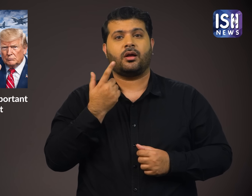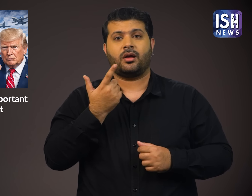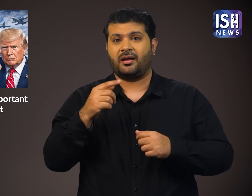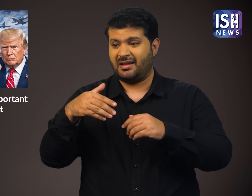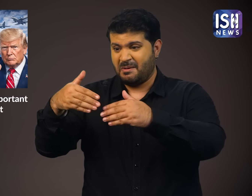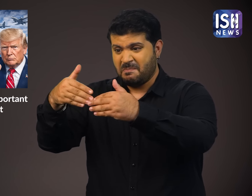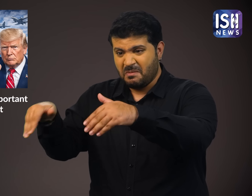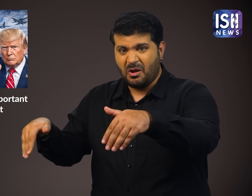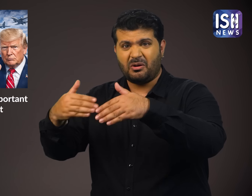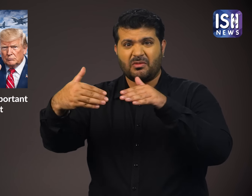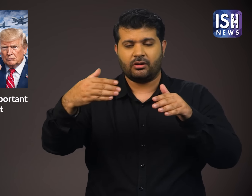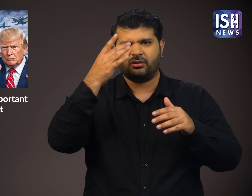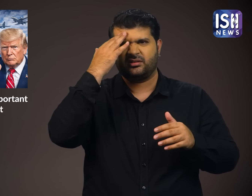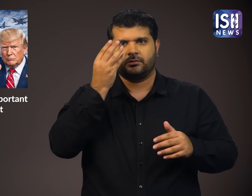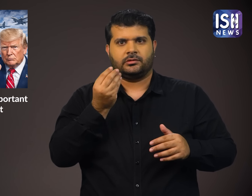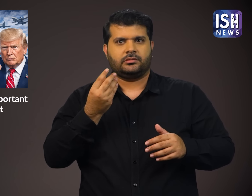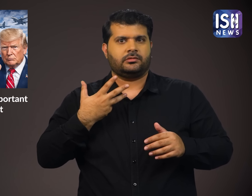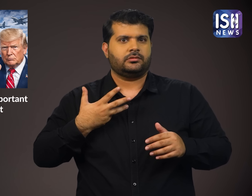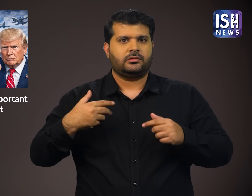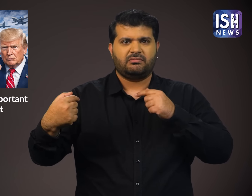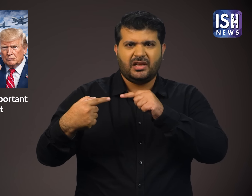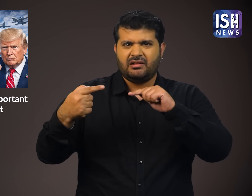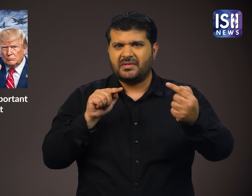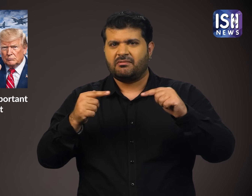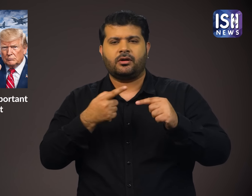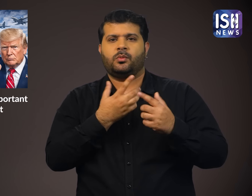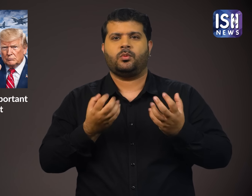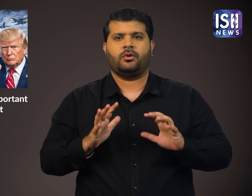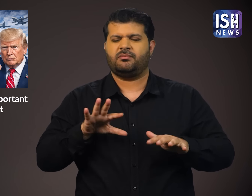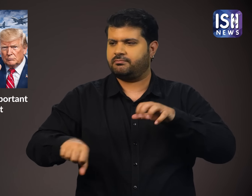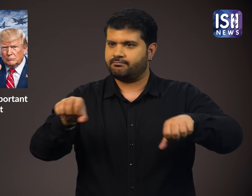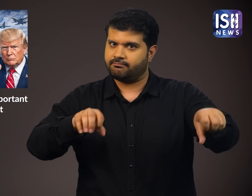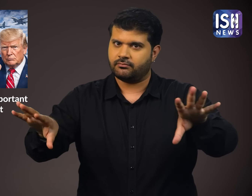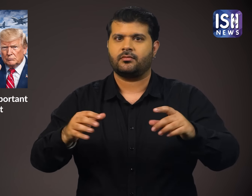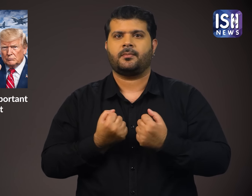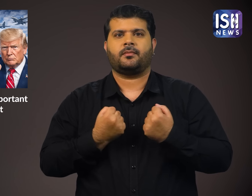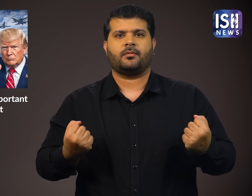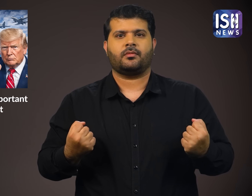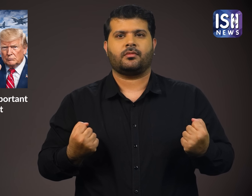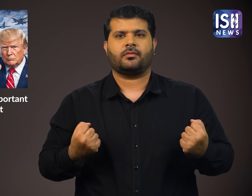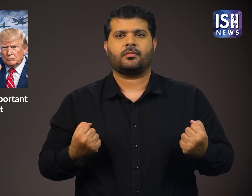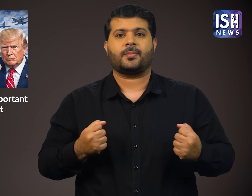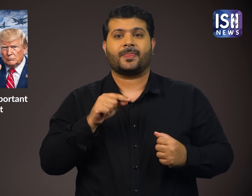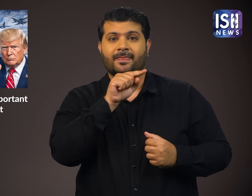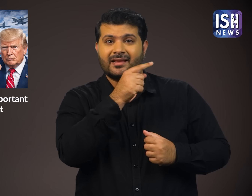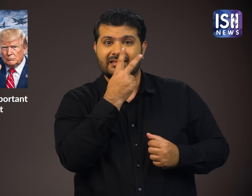Not sharing borders reduced constant conflicts. This strategy made the UK powerful.